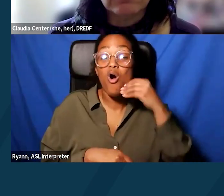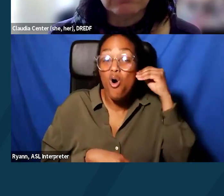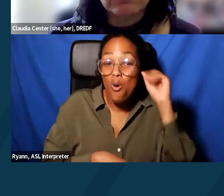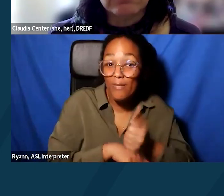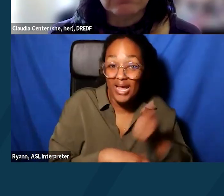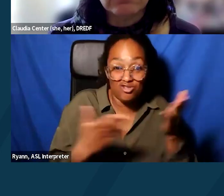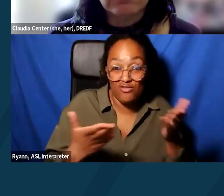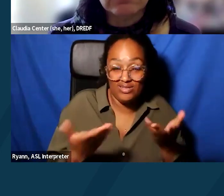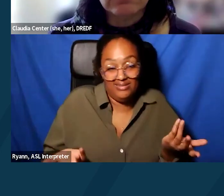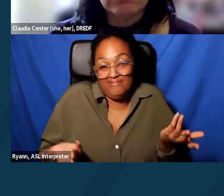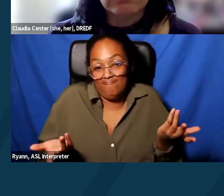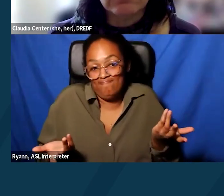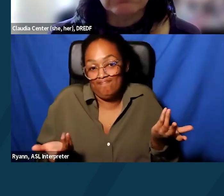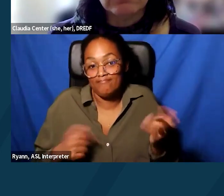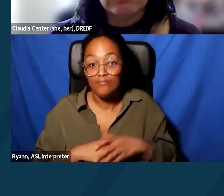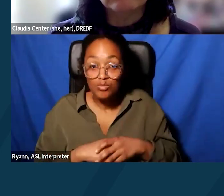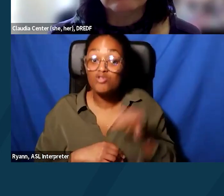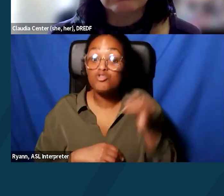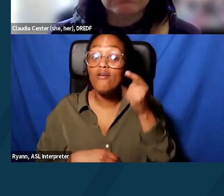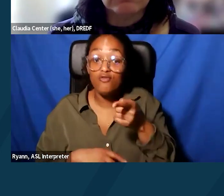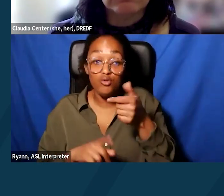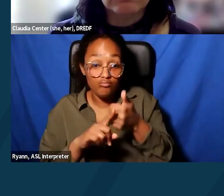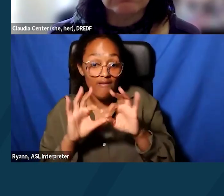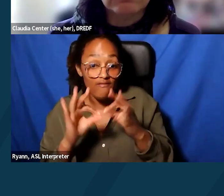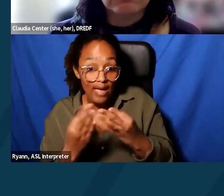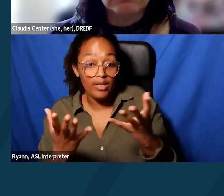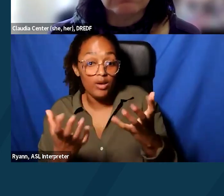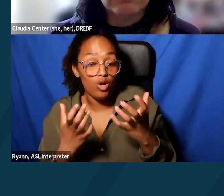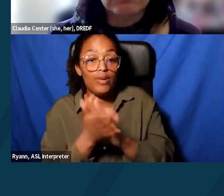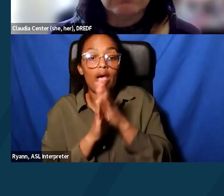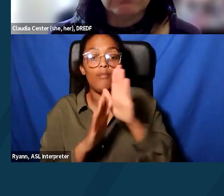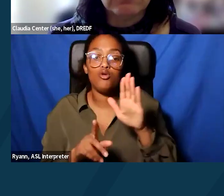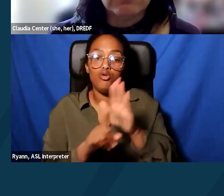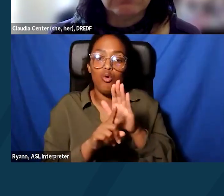develop your business the way that we do for other kinds of providers out there.